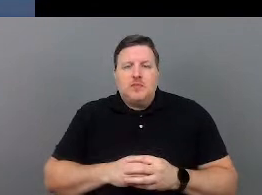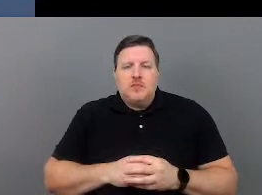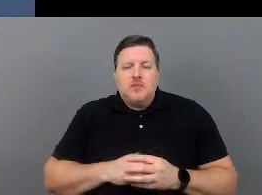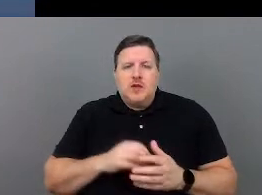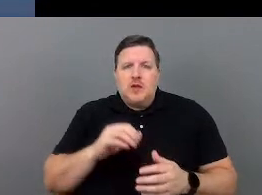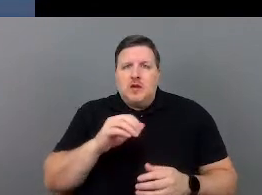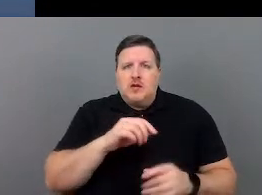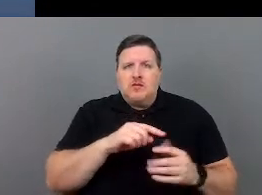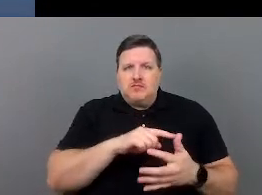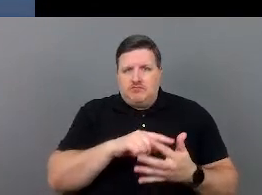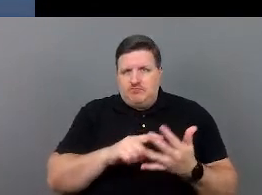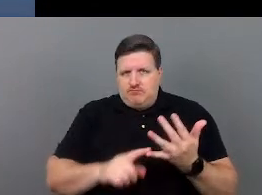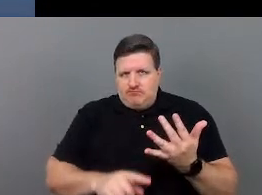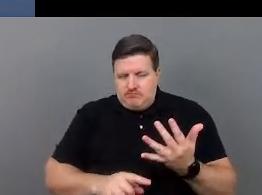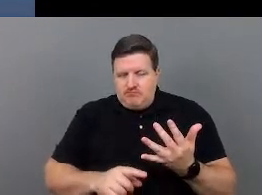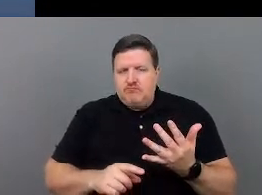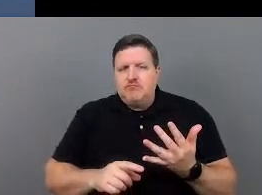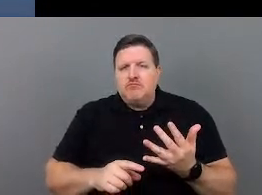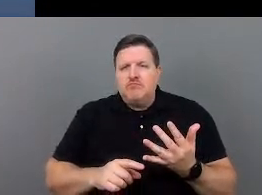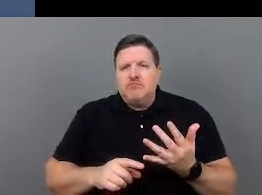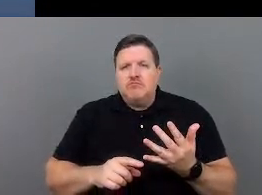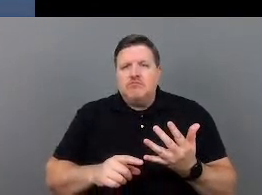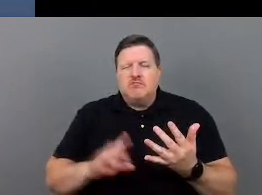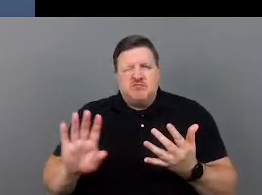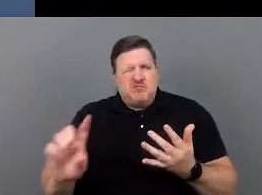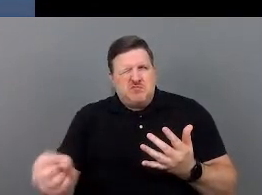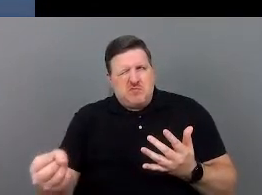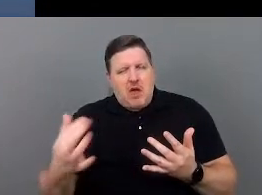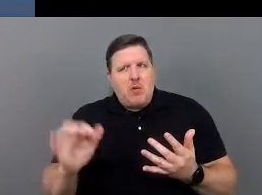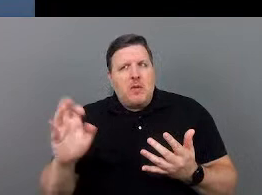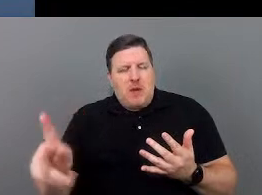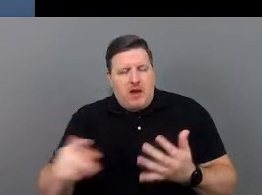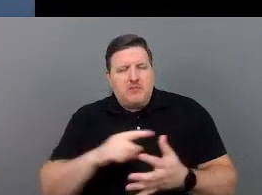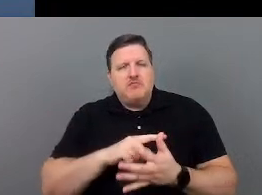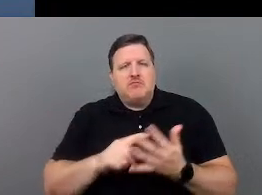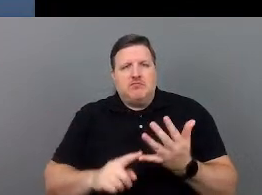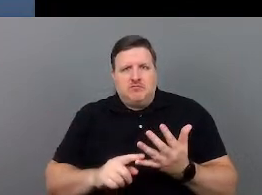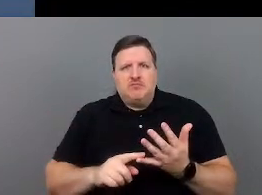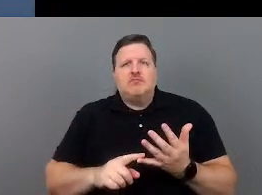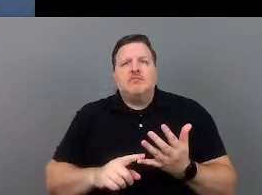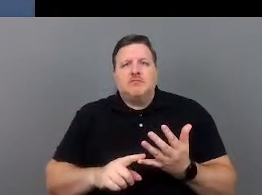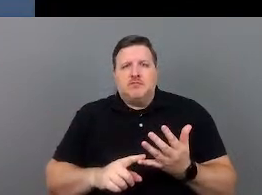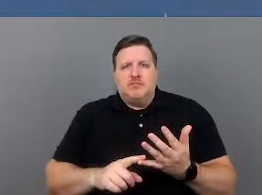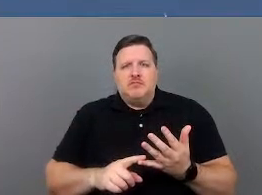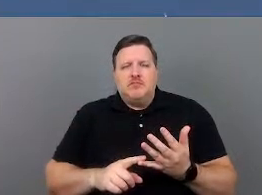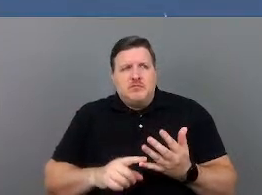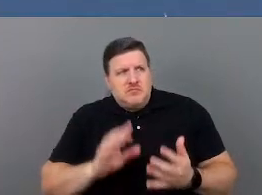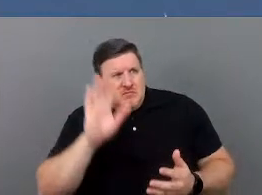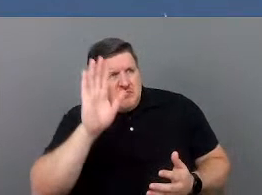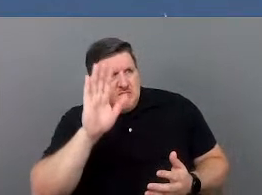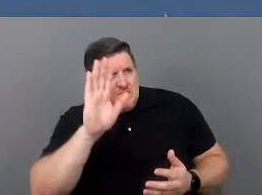≫ COUNCIL PRESIDENT BENDER: YES, WE CAN HEAR YOU. WELCOME. ≫ I'M SORRY. THANK YOU. GOOD EVENING. GOOD EVENING COUNCIL PEOPLE.